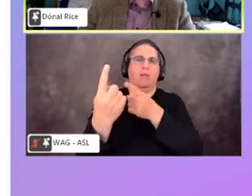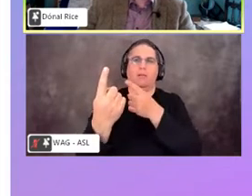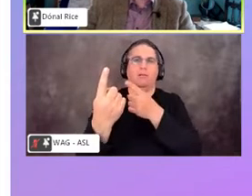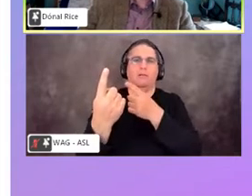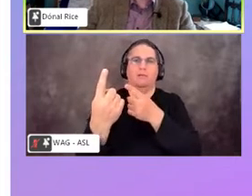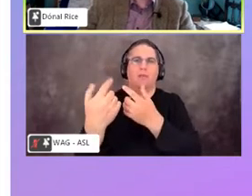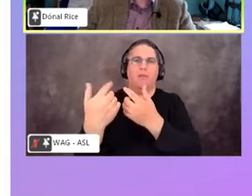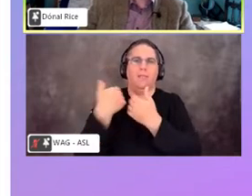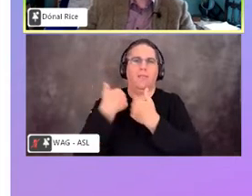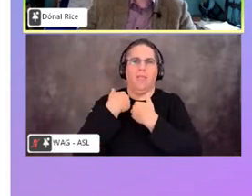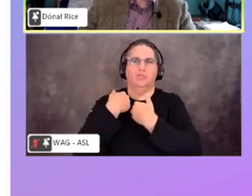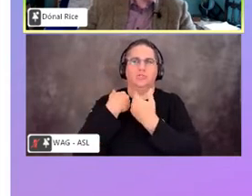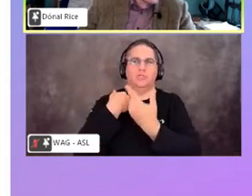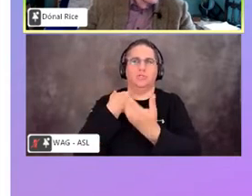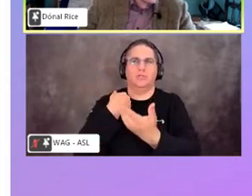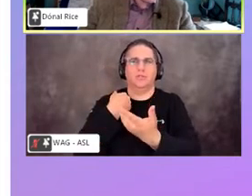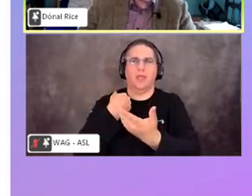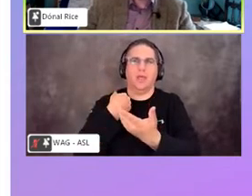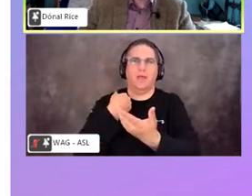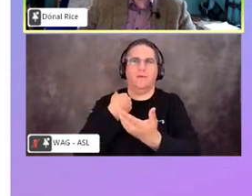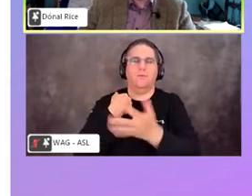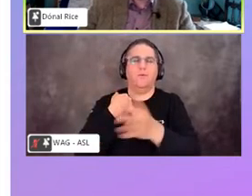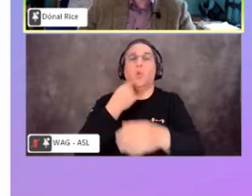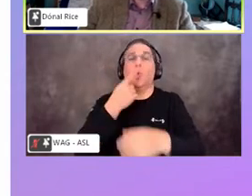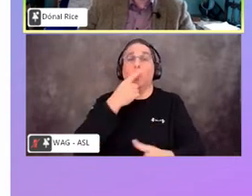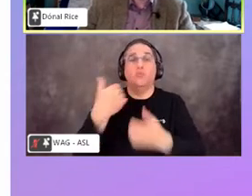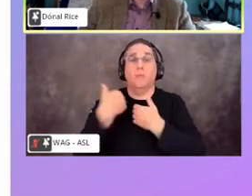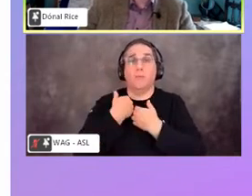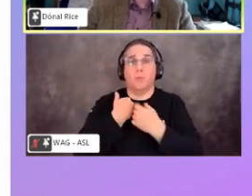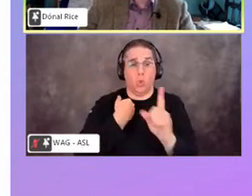and services. As well web accessibility is